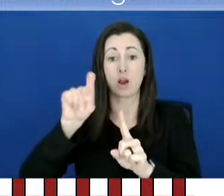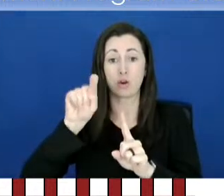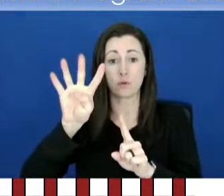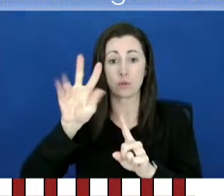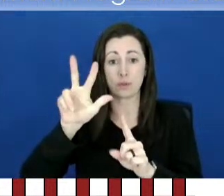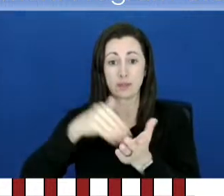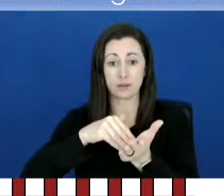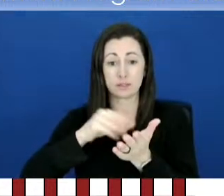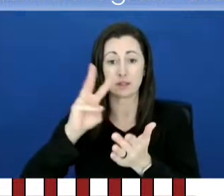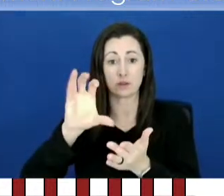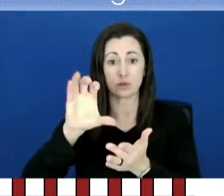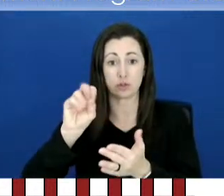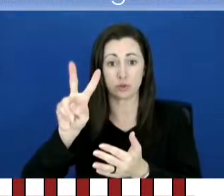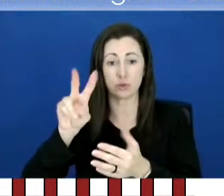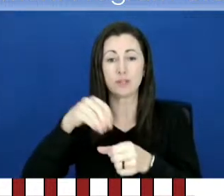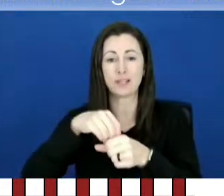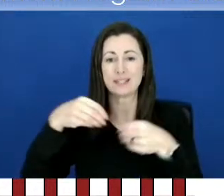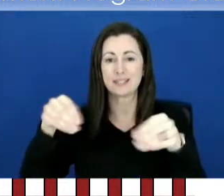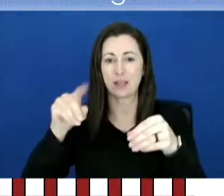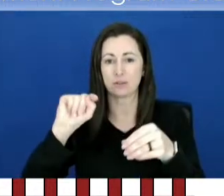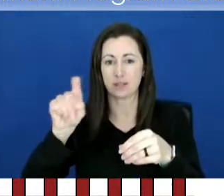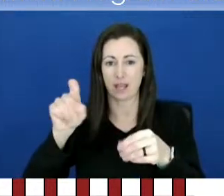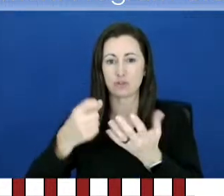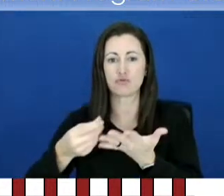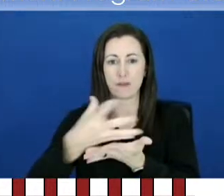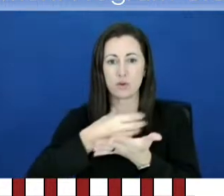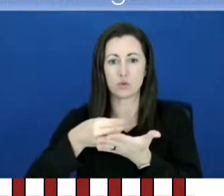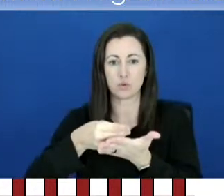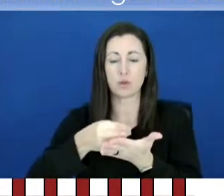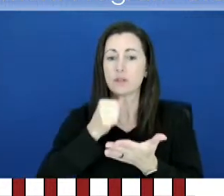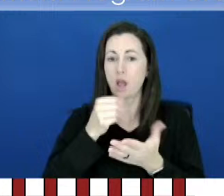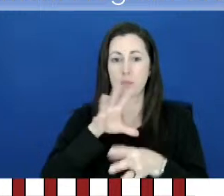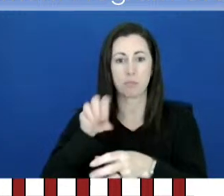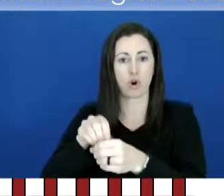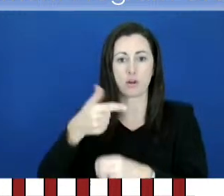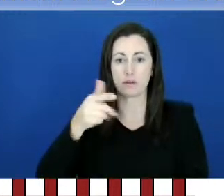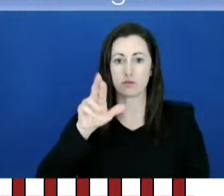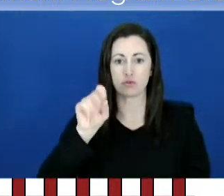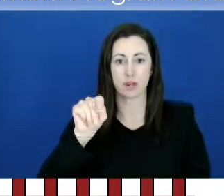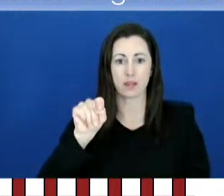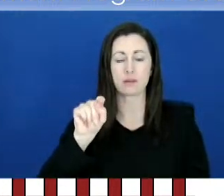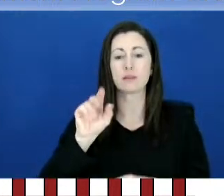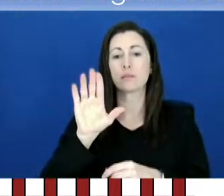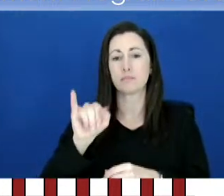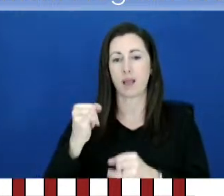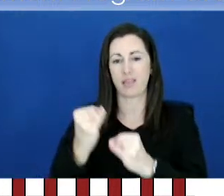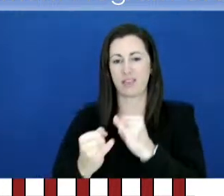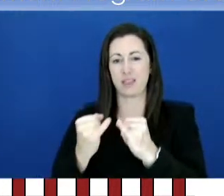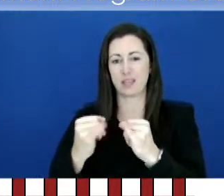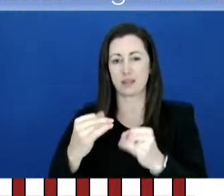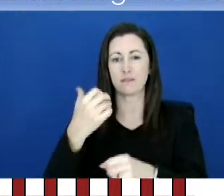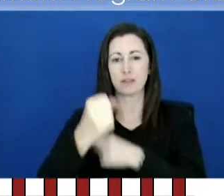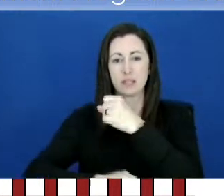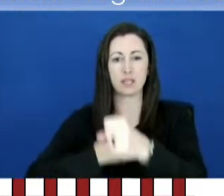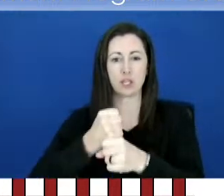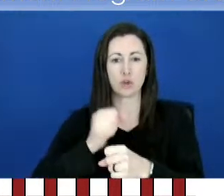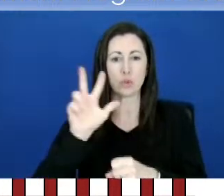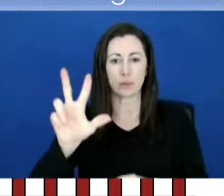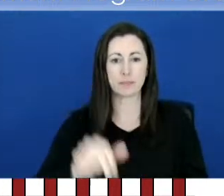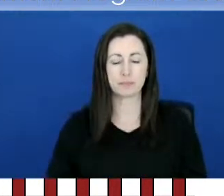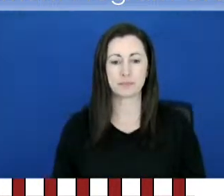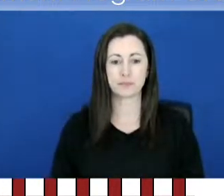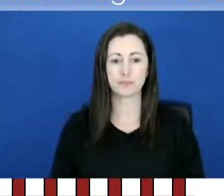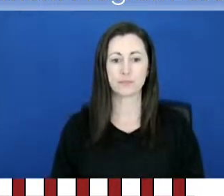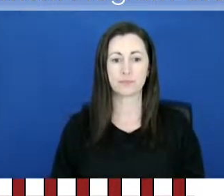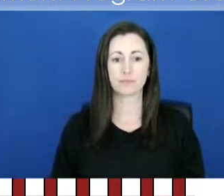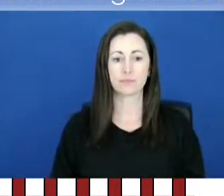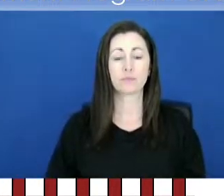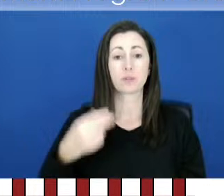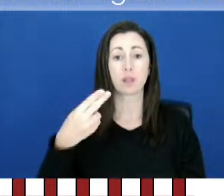CUMULATIVE NET OF $143,602 IN